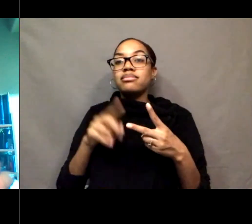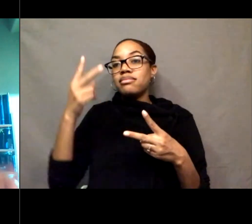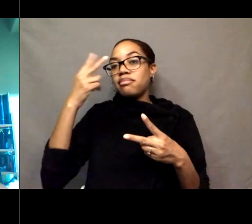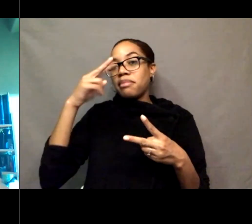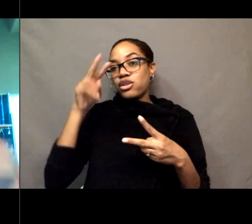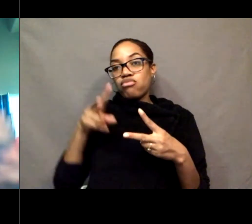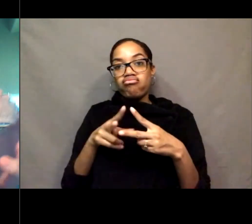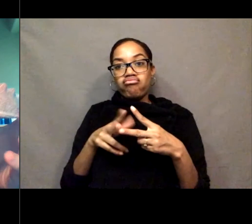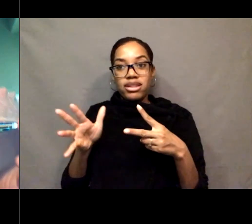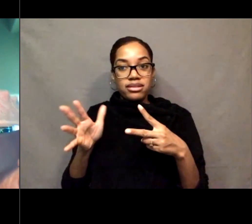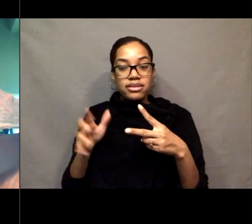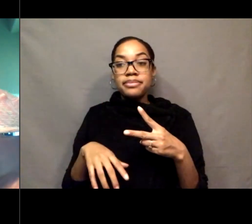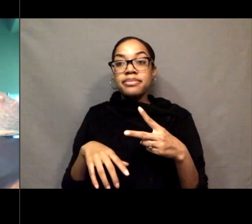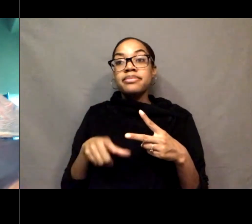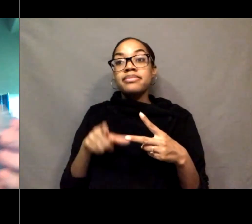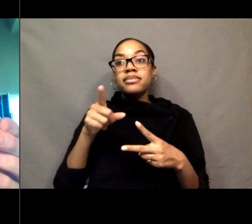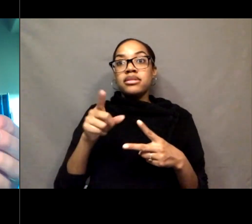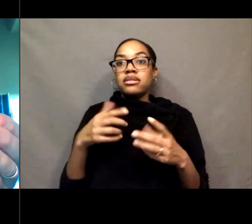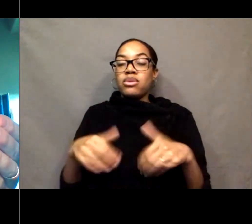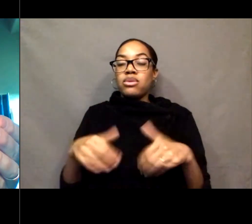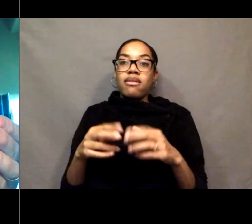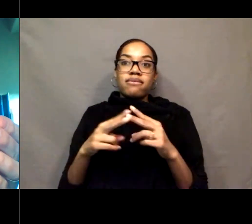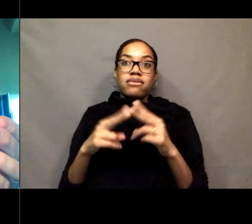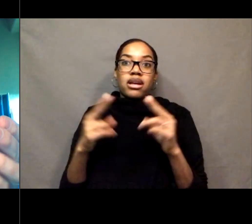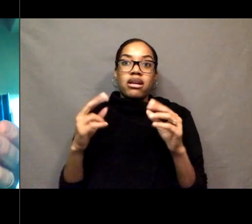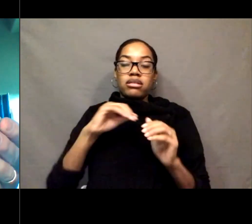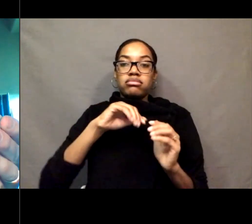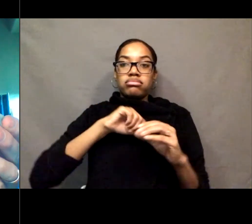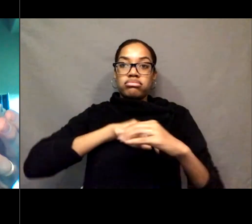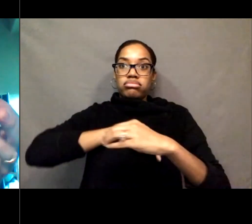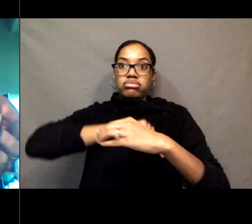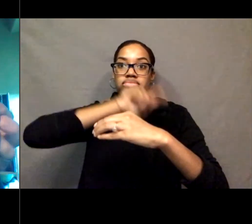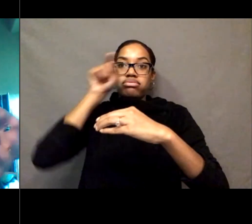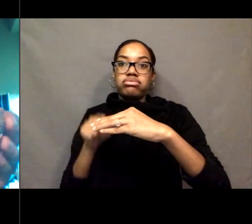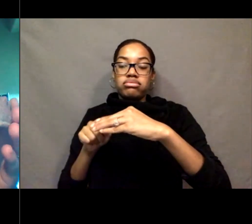And these are very domy, right? They're very dome shaped.